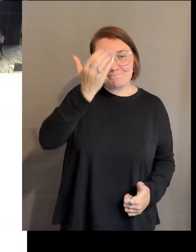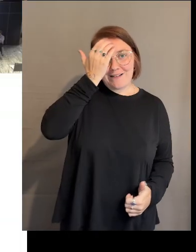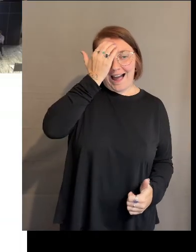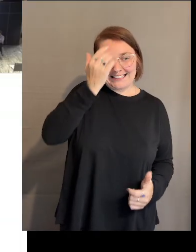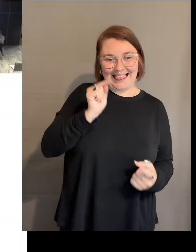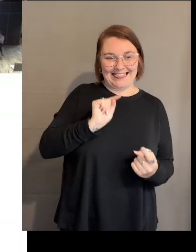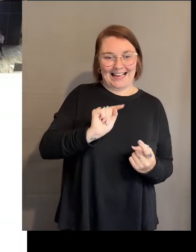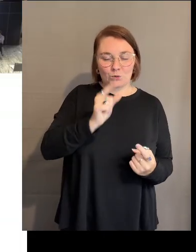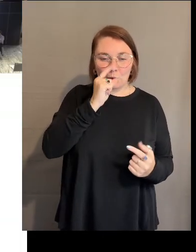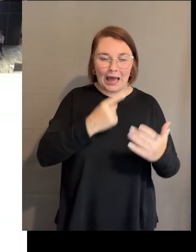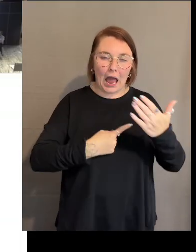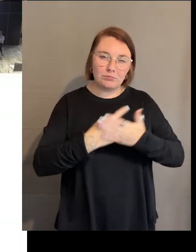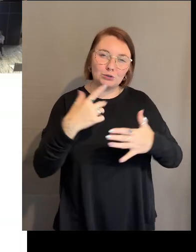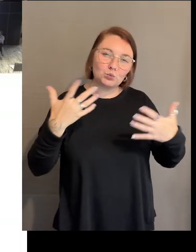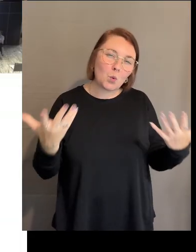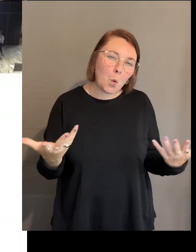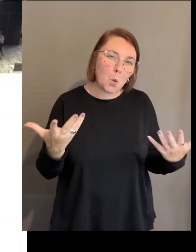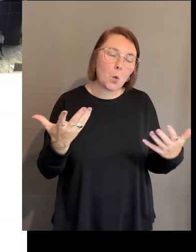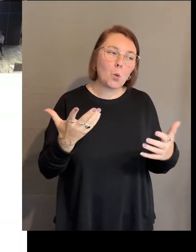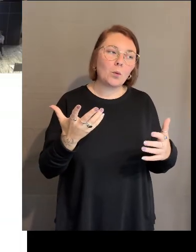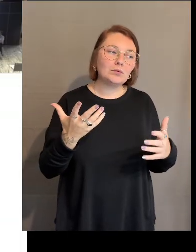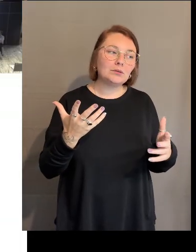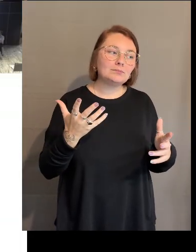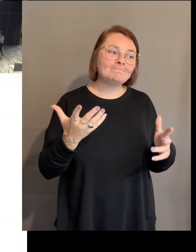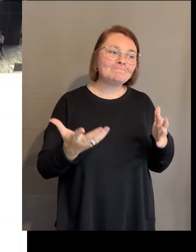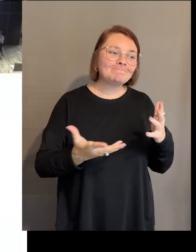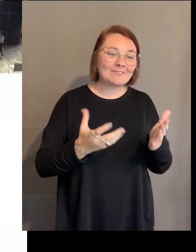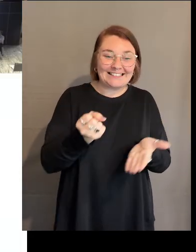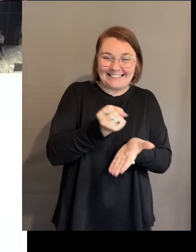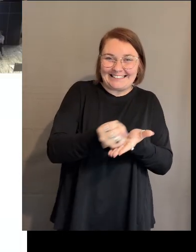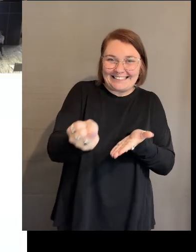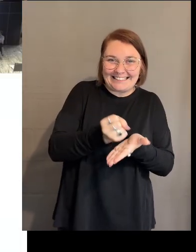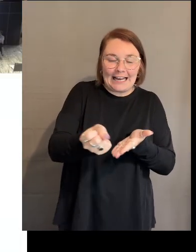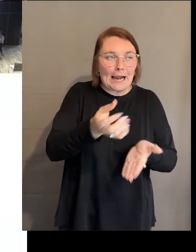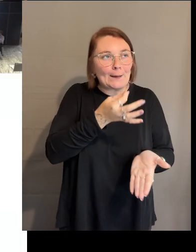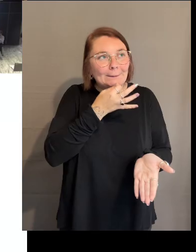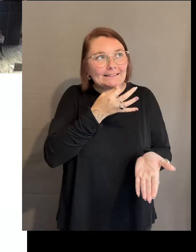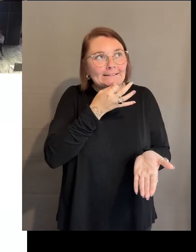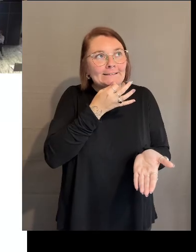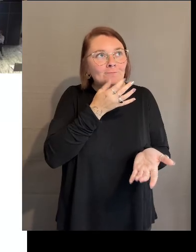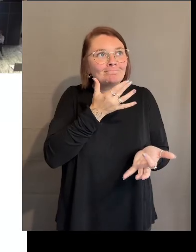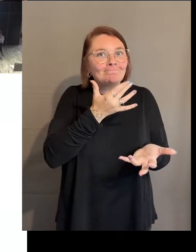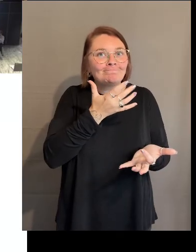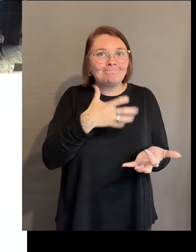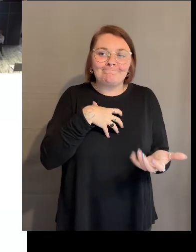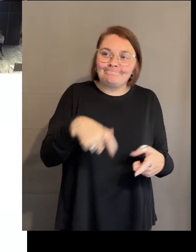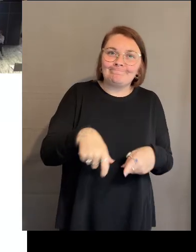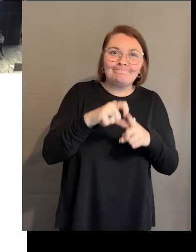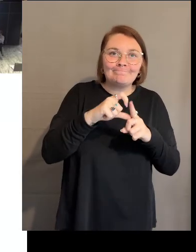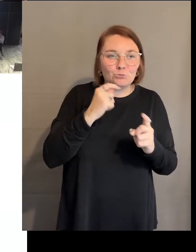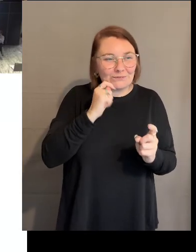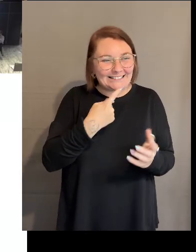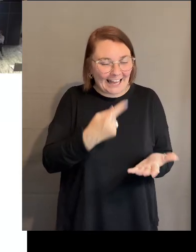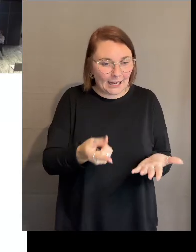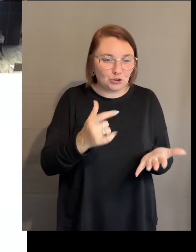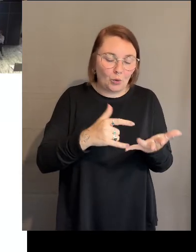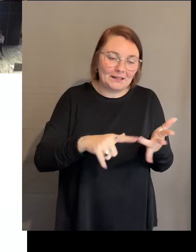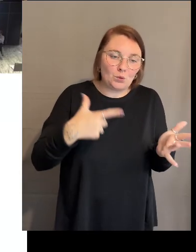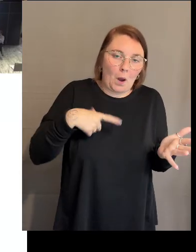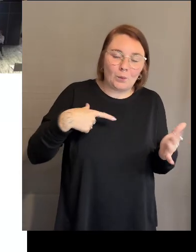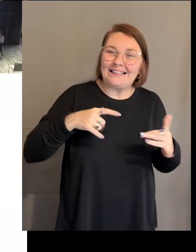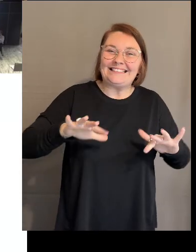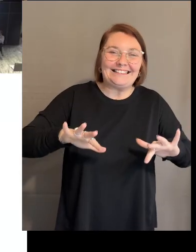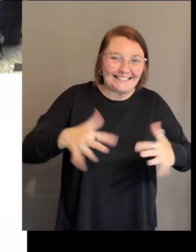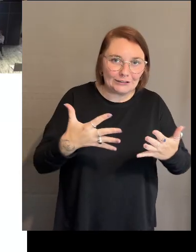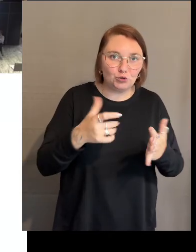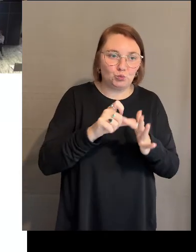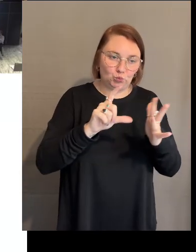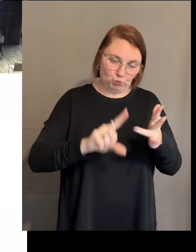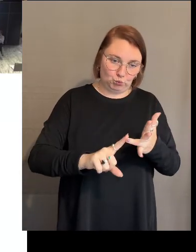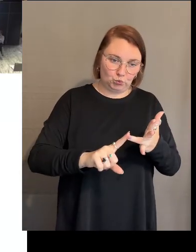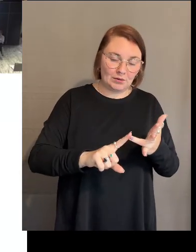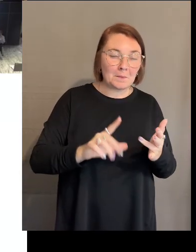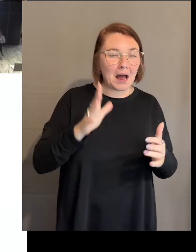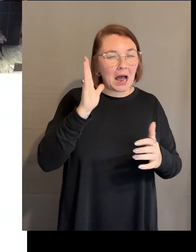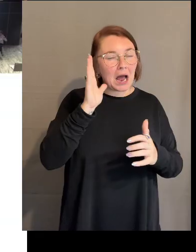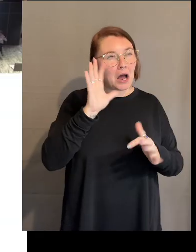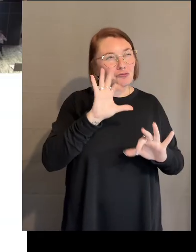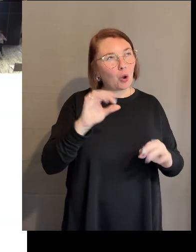it's statistically a bit more difficult, I would say, and that's why we didn't do it as now. I haven't thought much about it, how to…